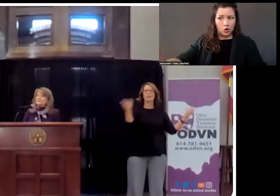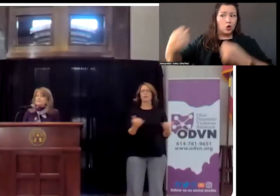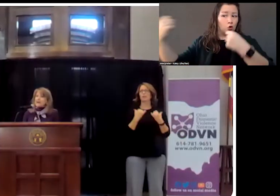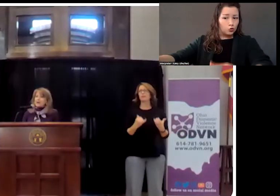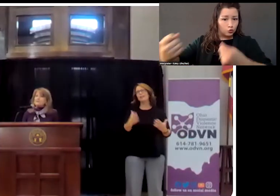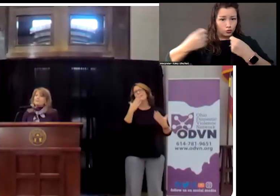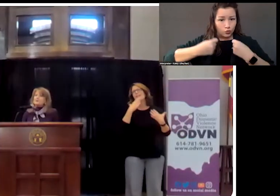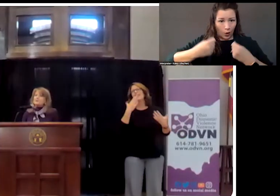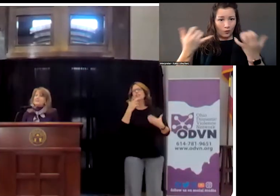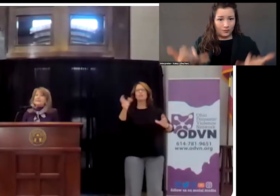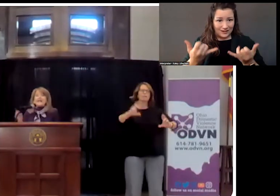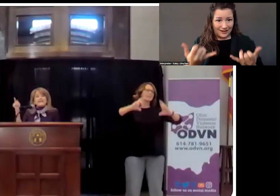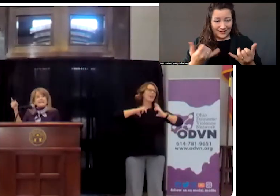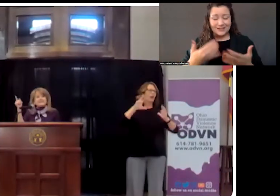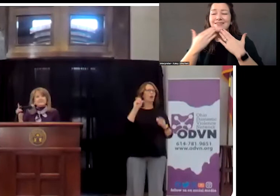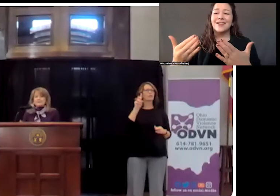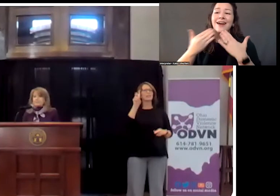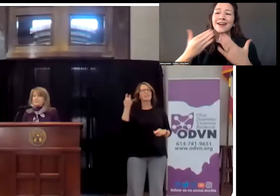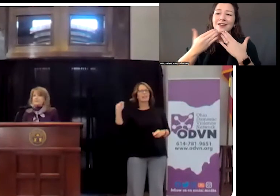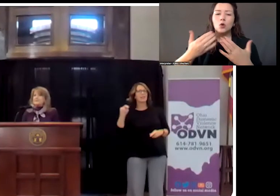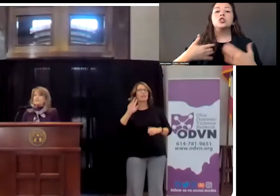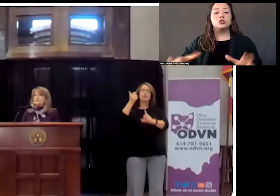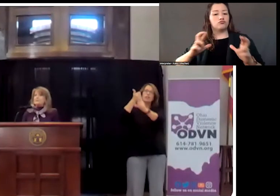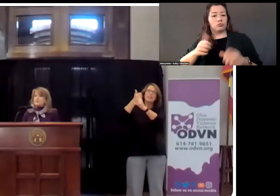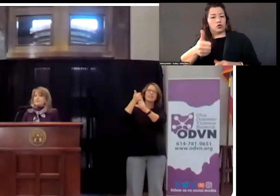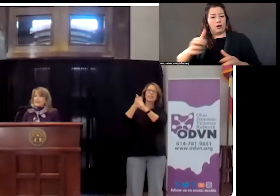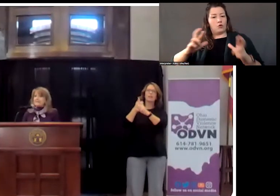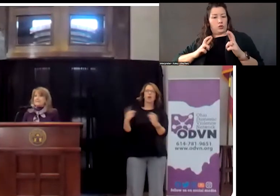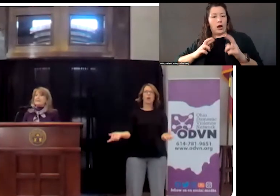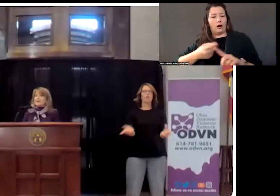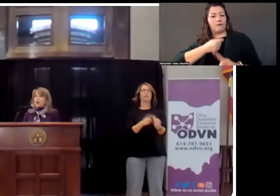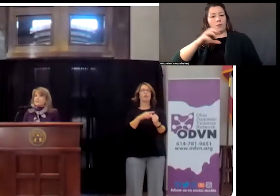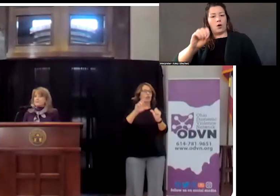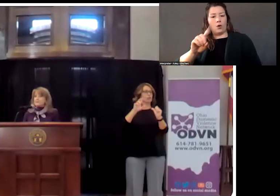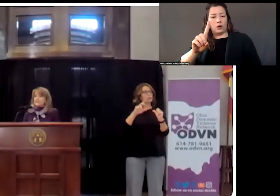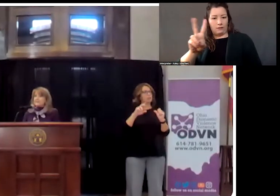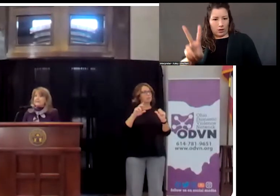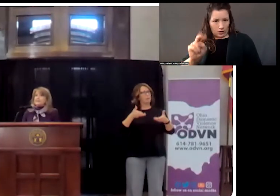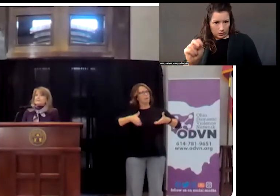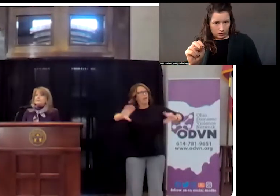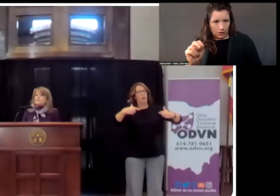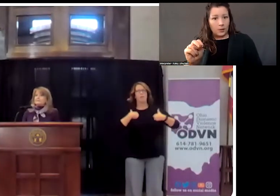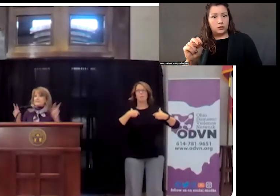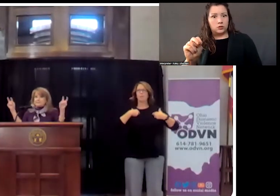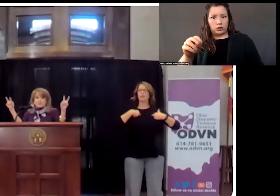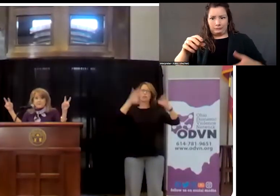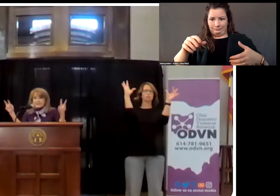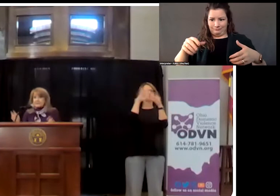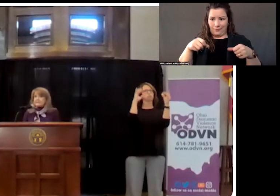Retired from ODVN, Nancy is the person who first gave me an opportunity to speak professionally